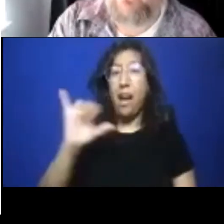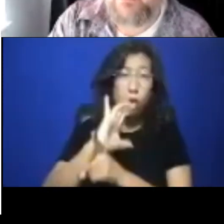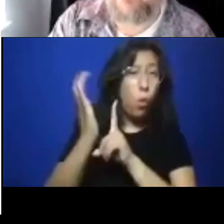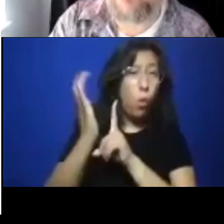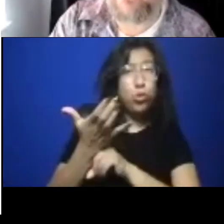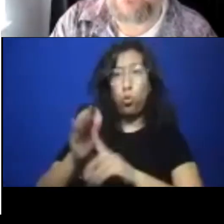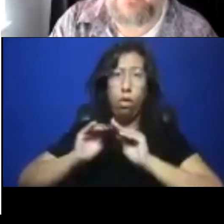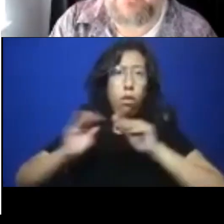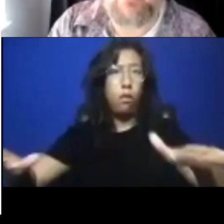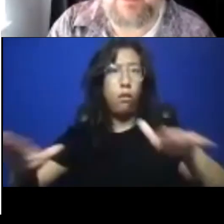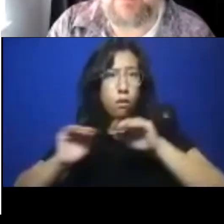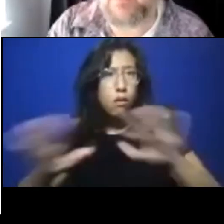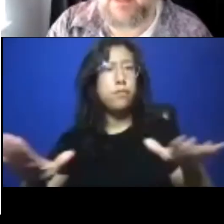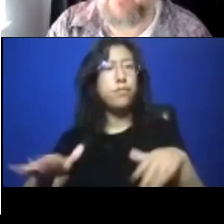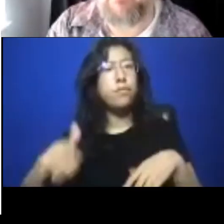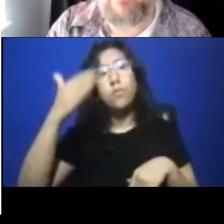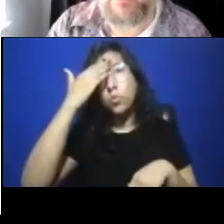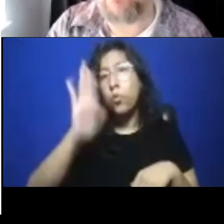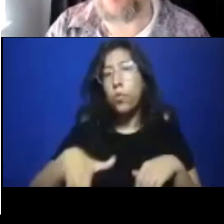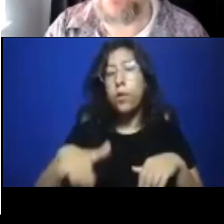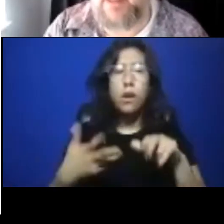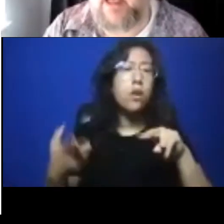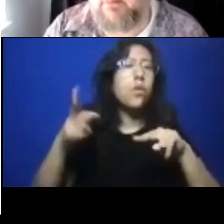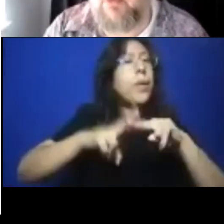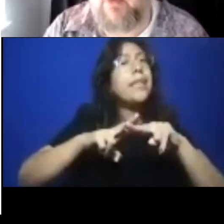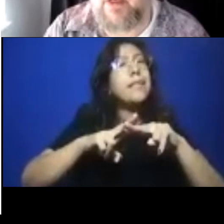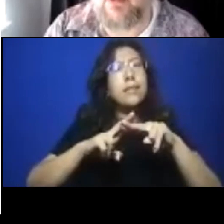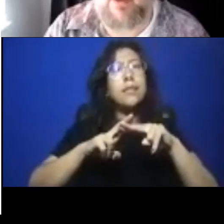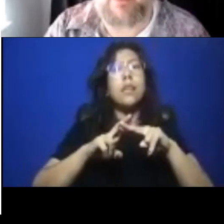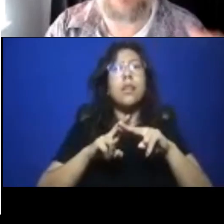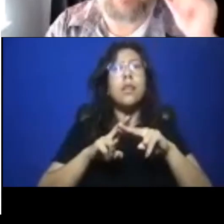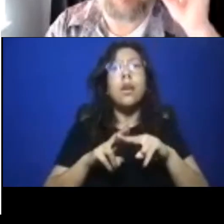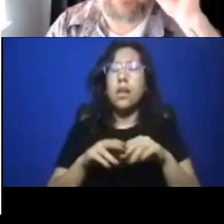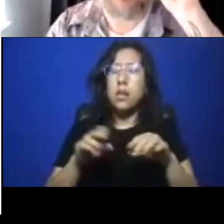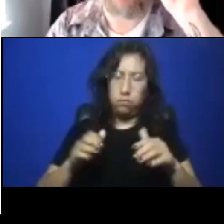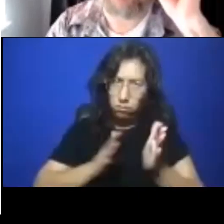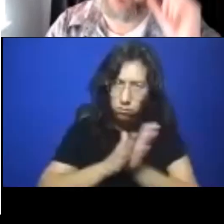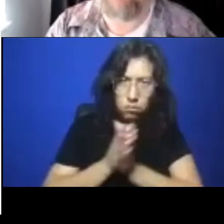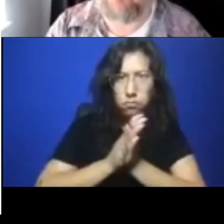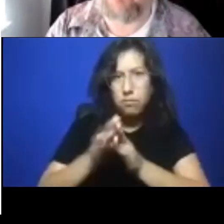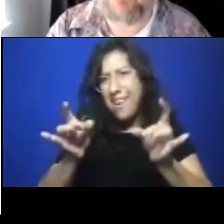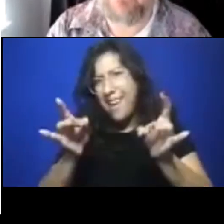We know that there's some increases in hate motivated crimes against trans folks.